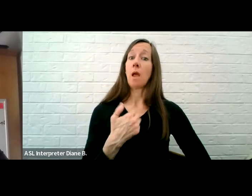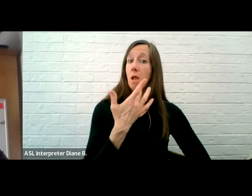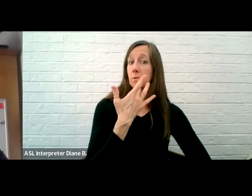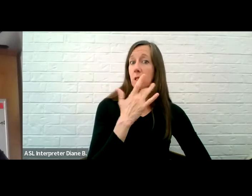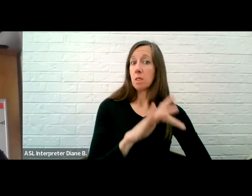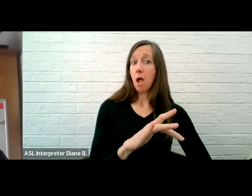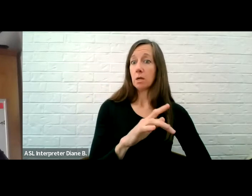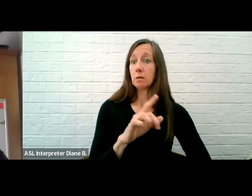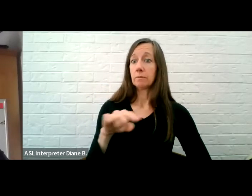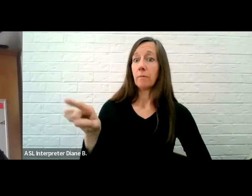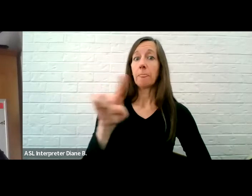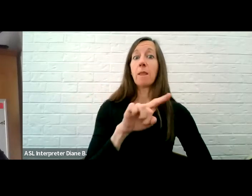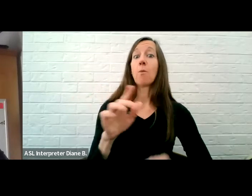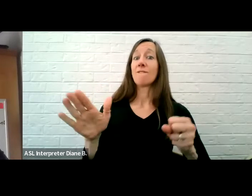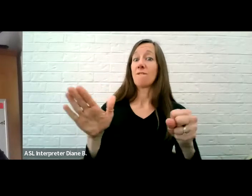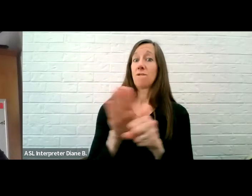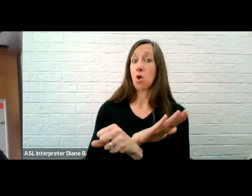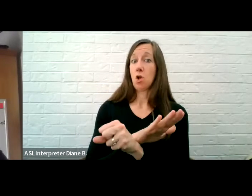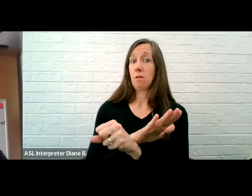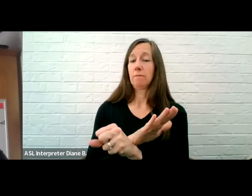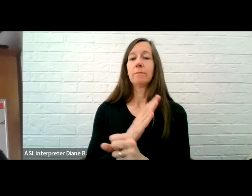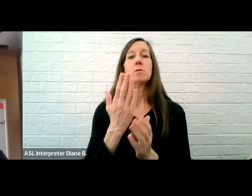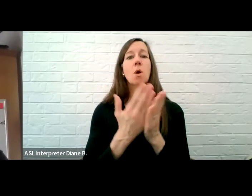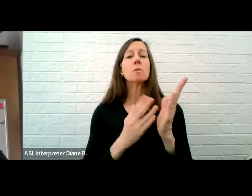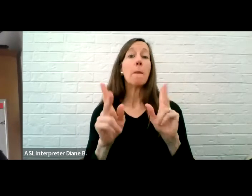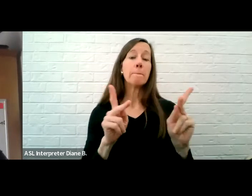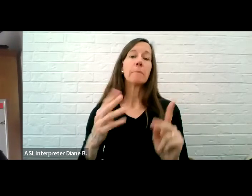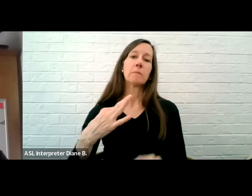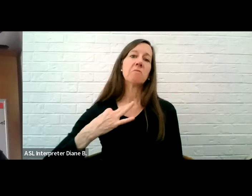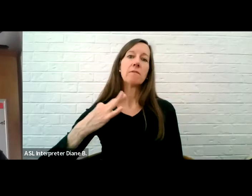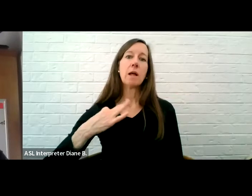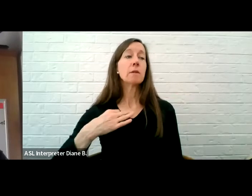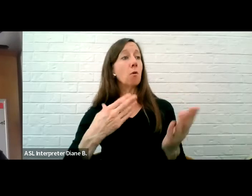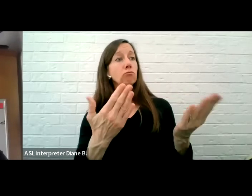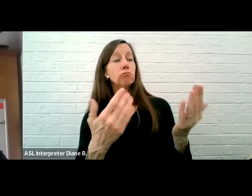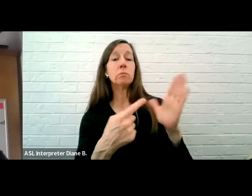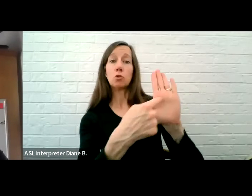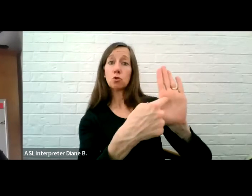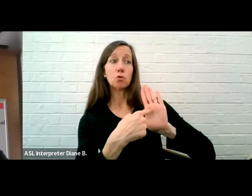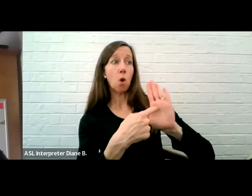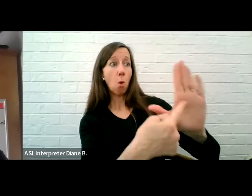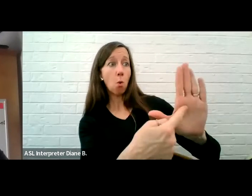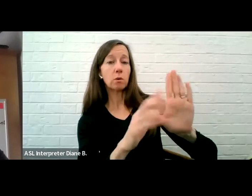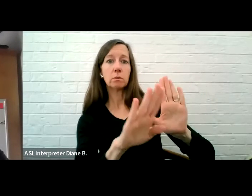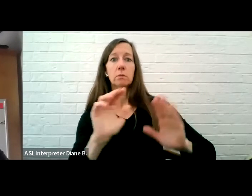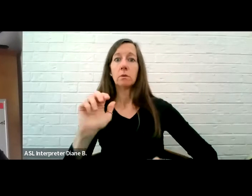so some people volunteer to show me where they lived in their apartment, and I went in,